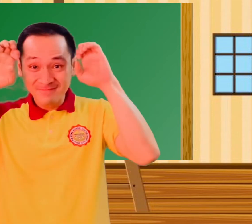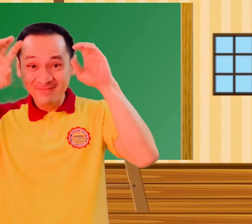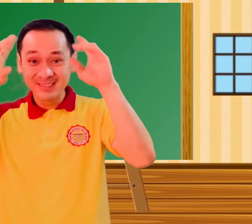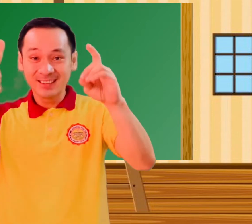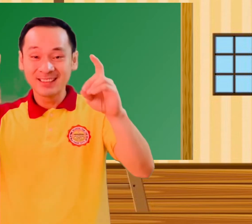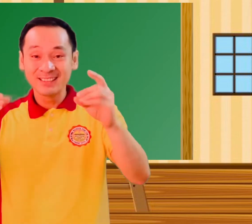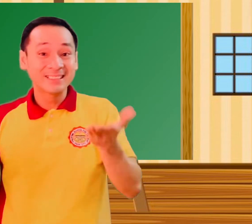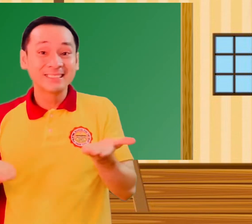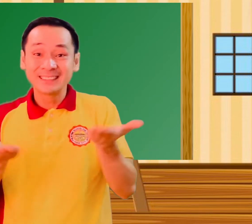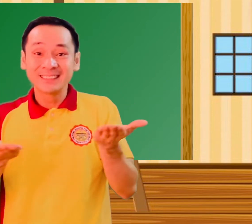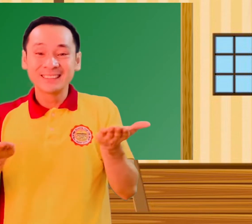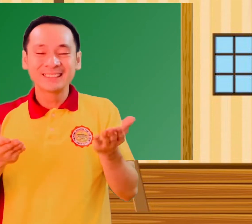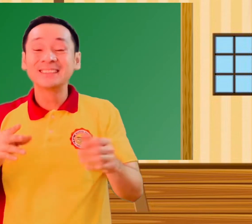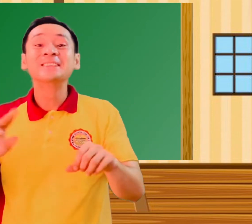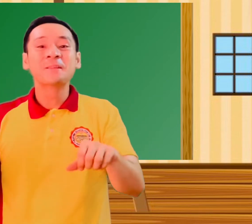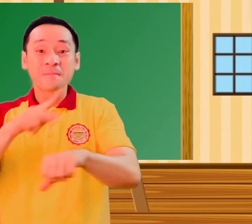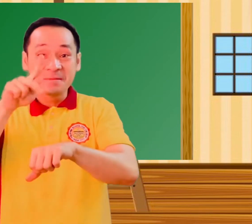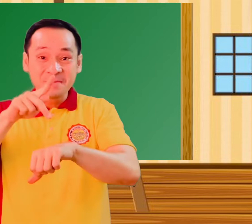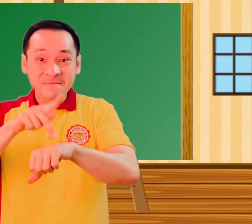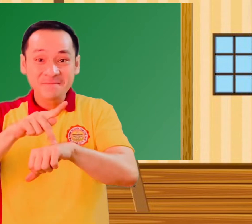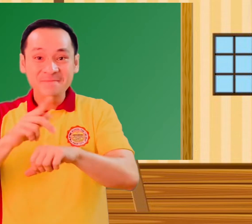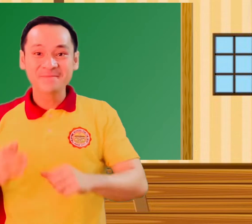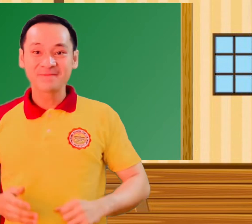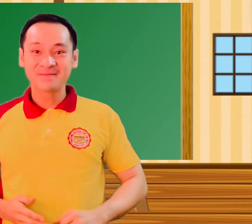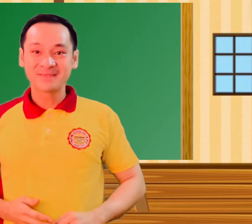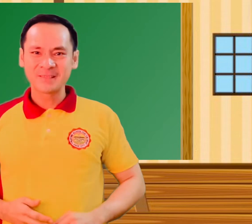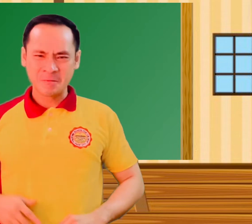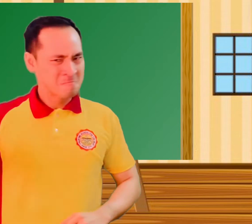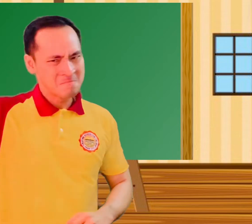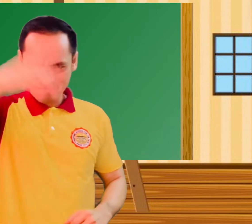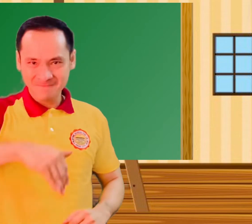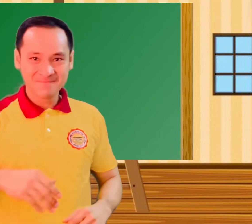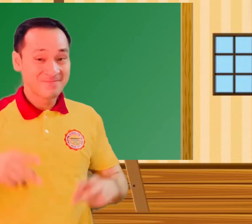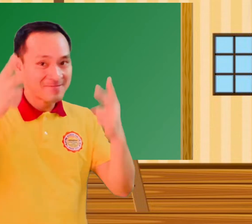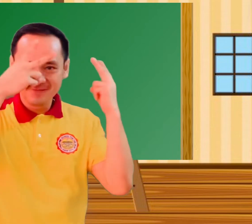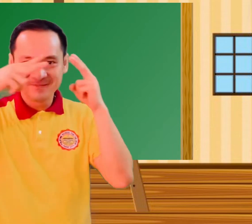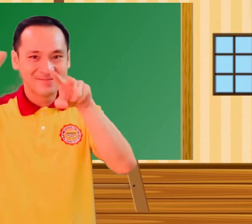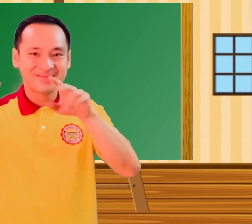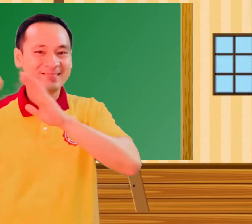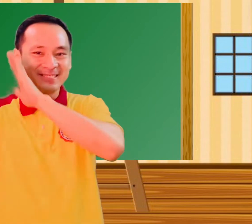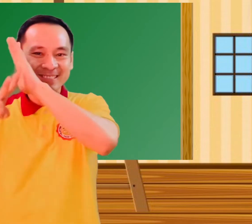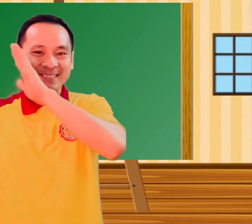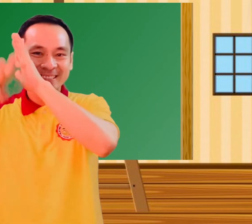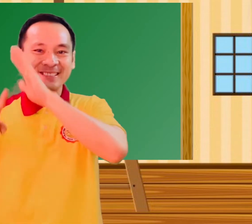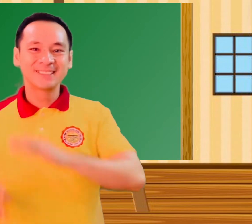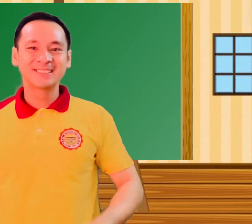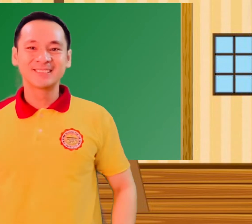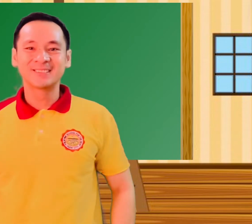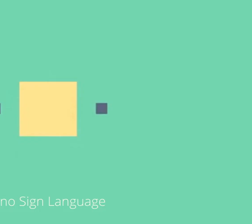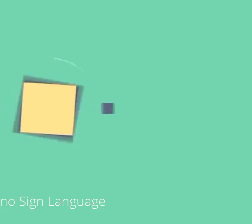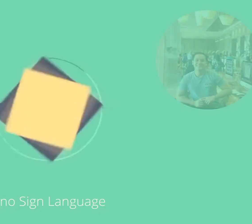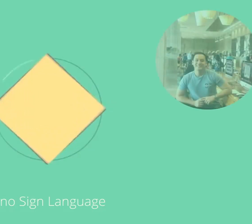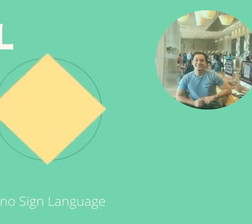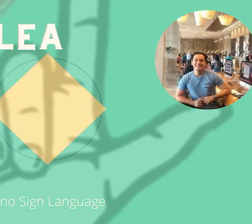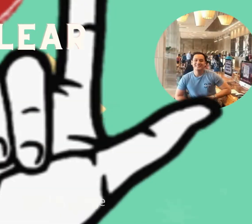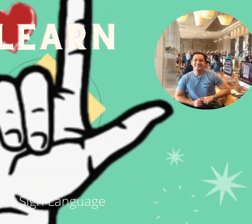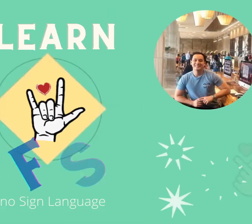in the philippines come let's watch this video